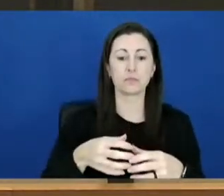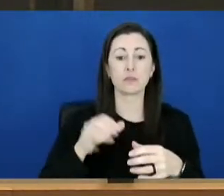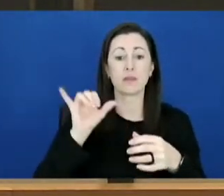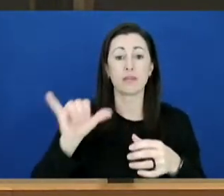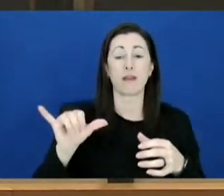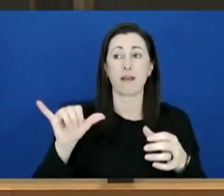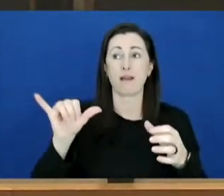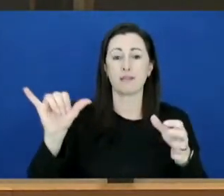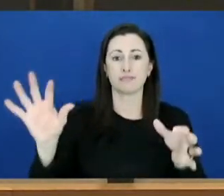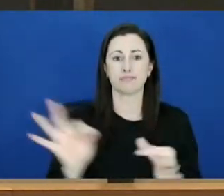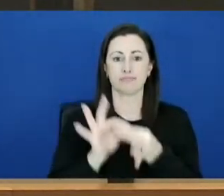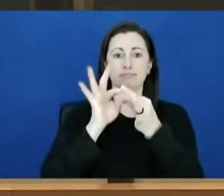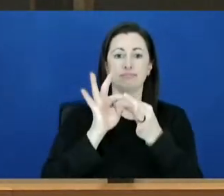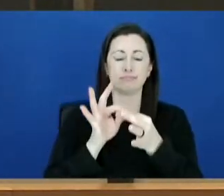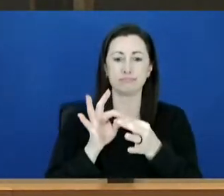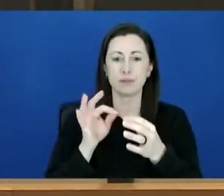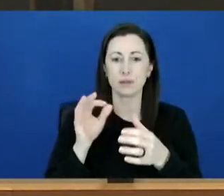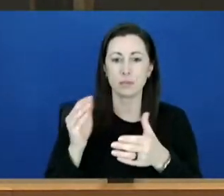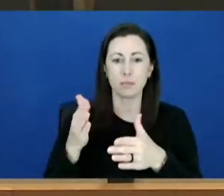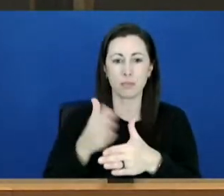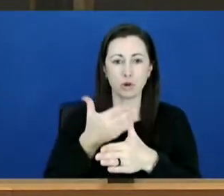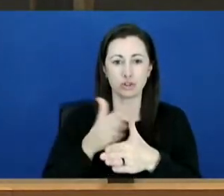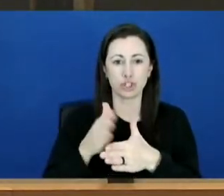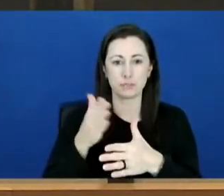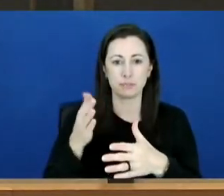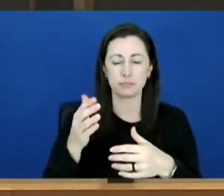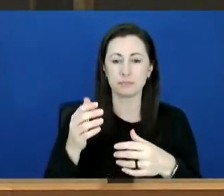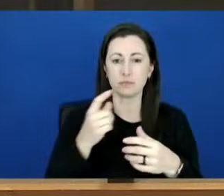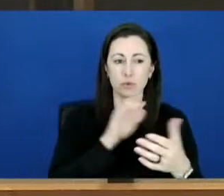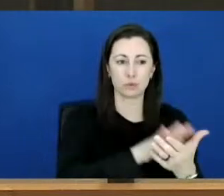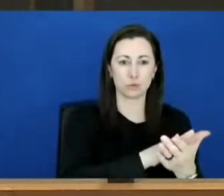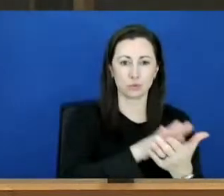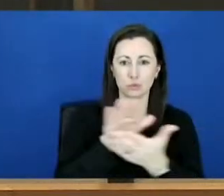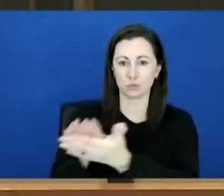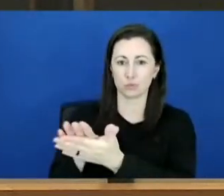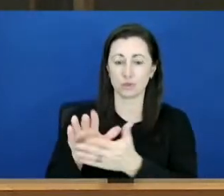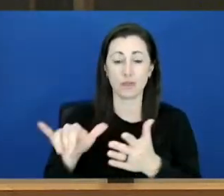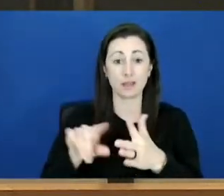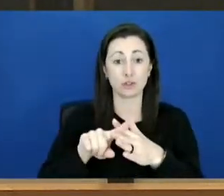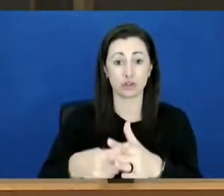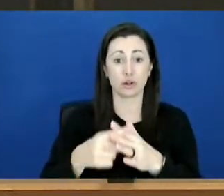MECKLENBURG, WITH A DELEGATION,